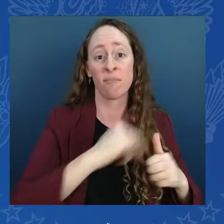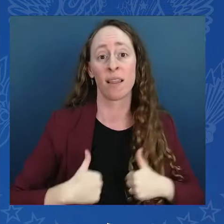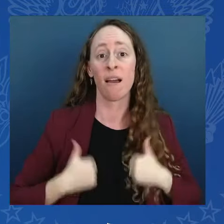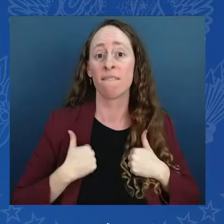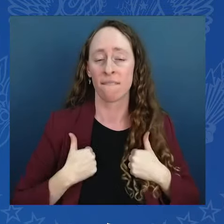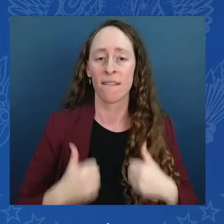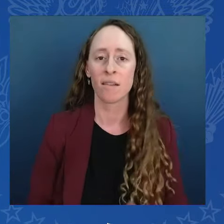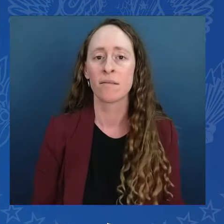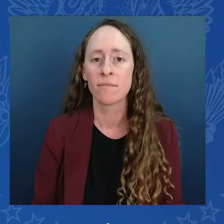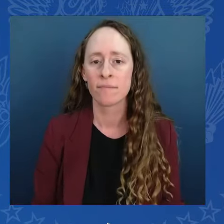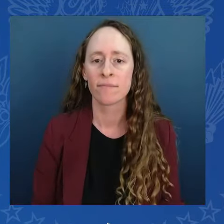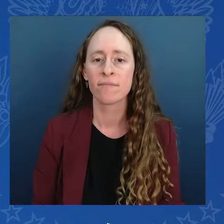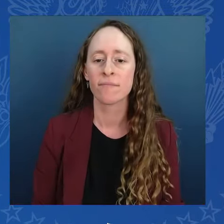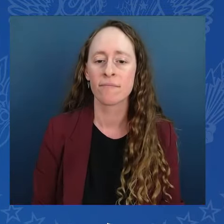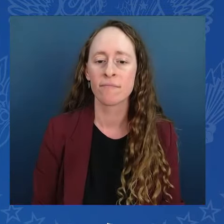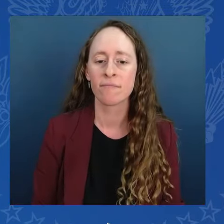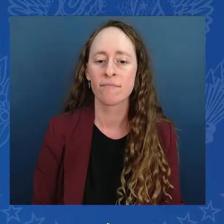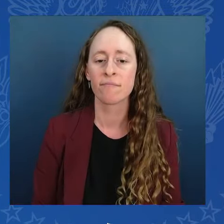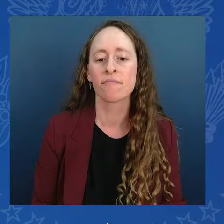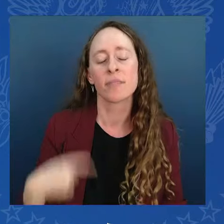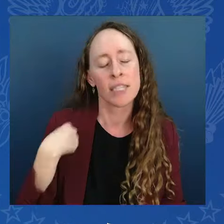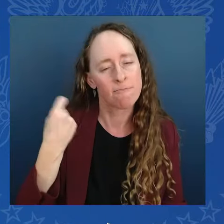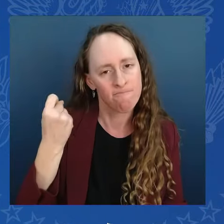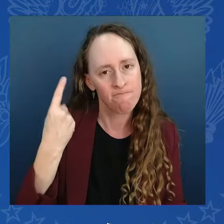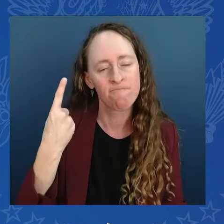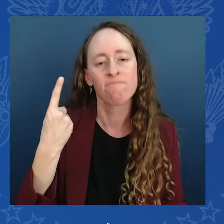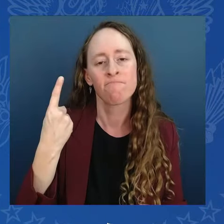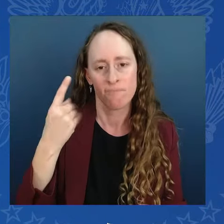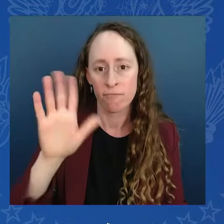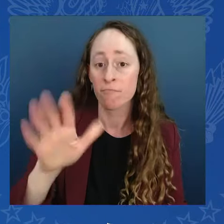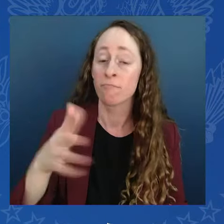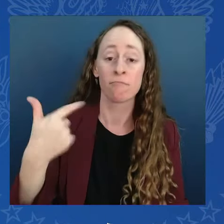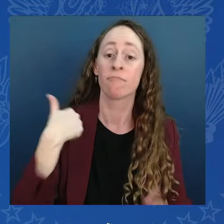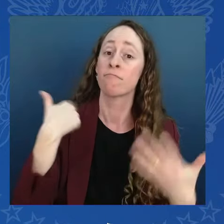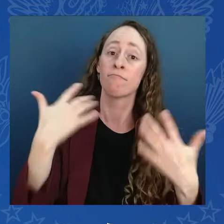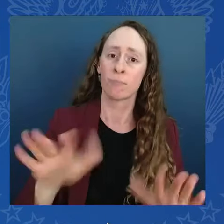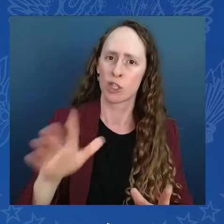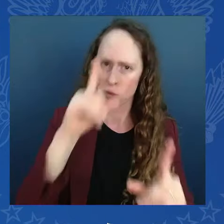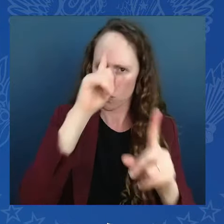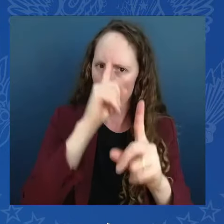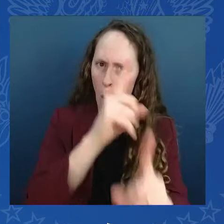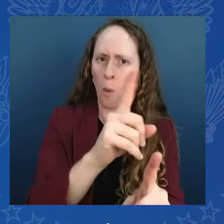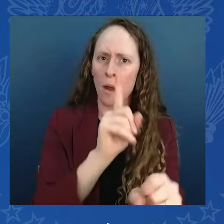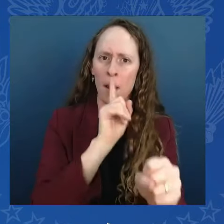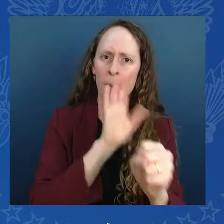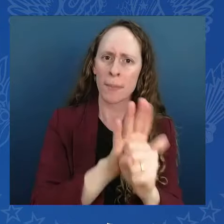to insist that all communities have access to investments that improve safety and security of their neighborhoods.